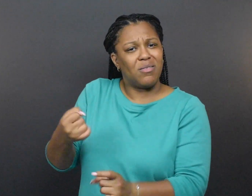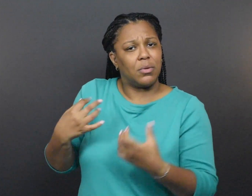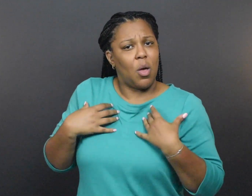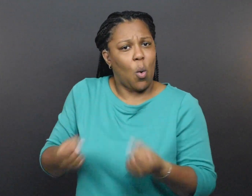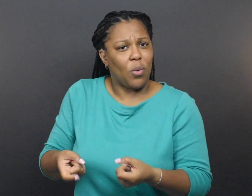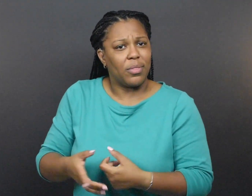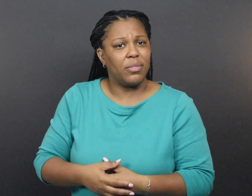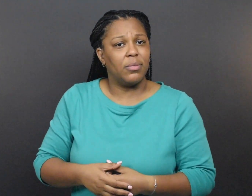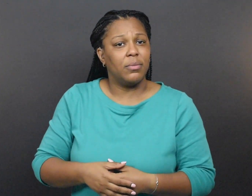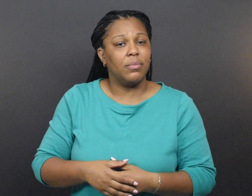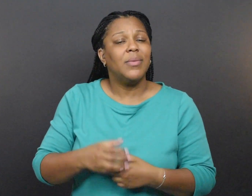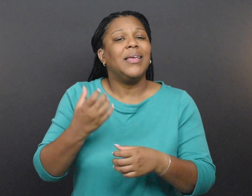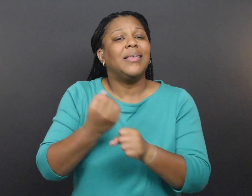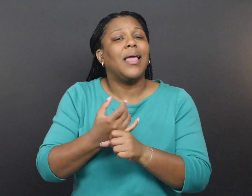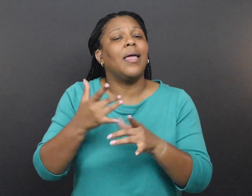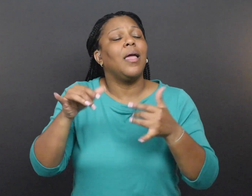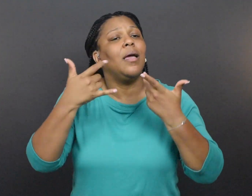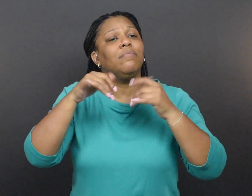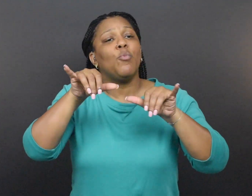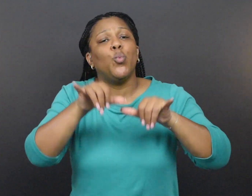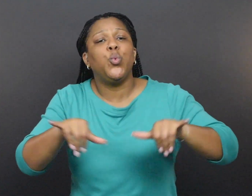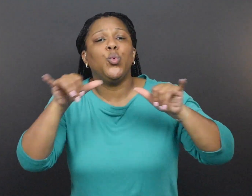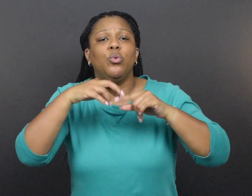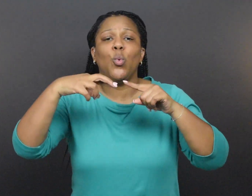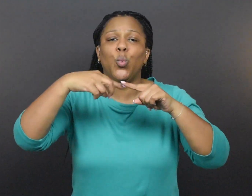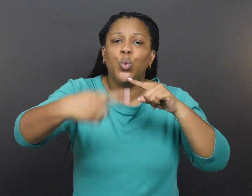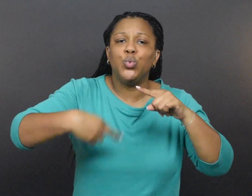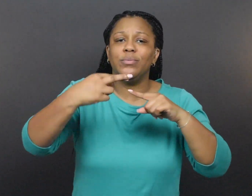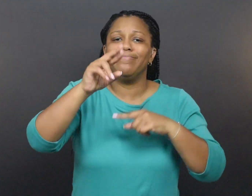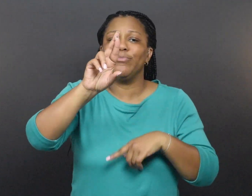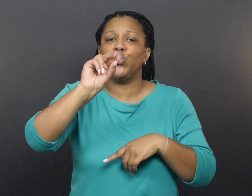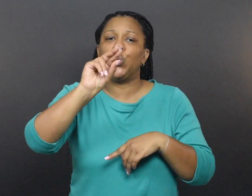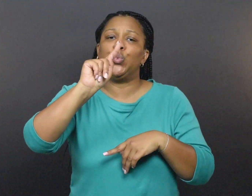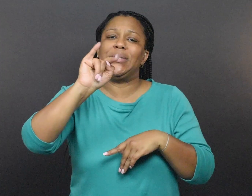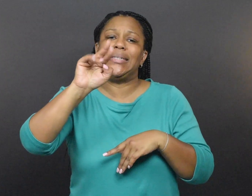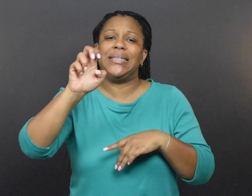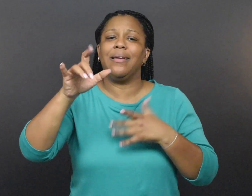and get routine vaccinations to prevent illnesses like measles,